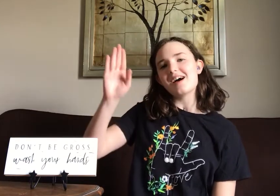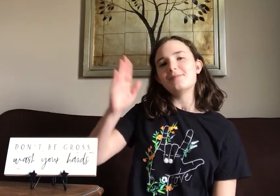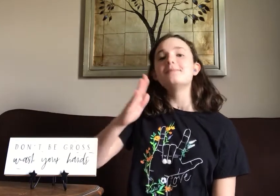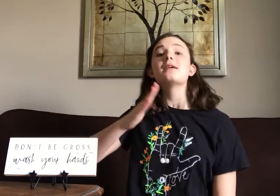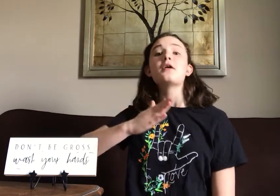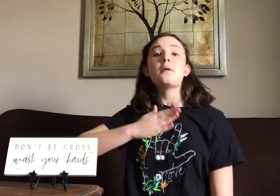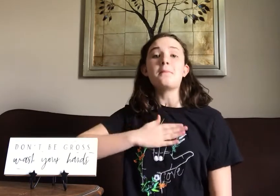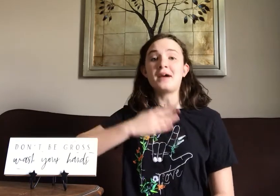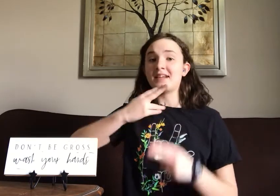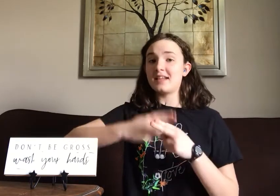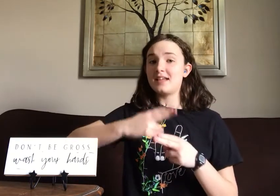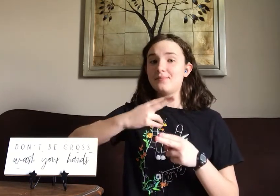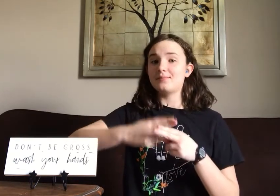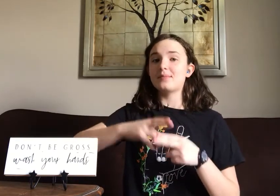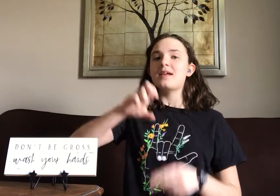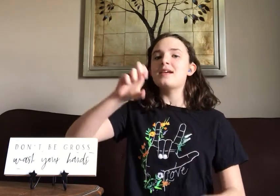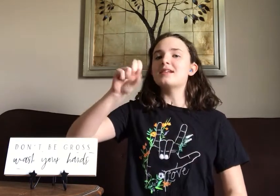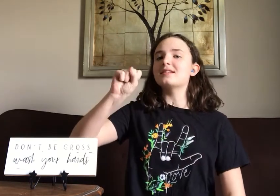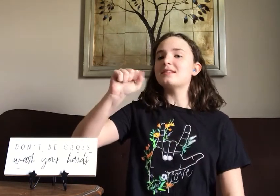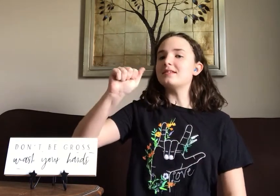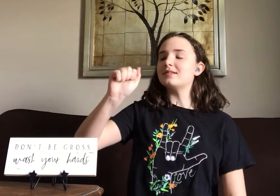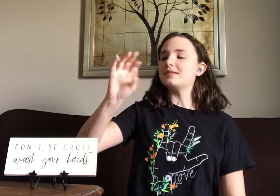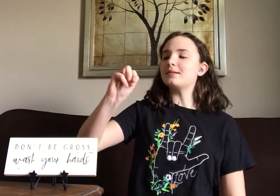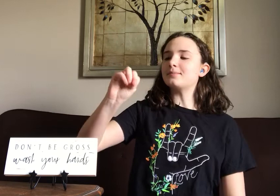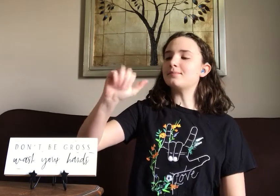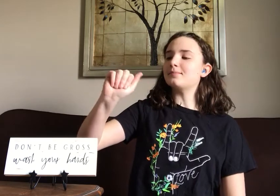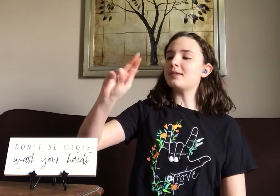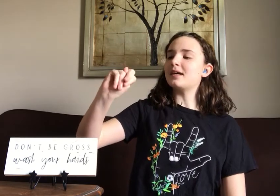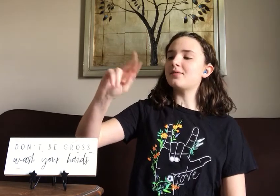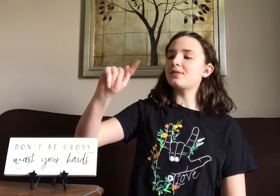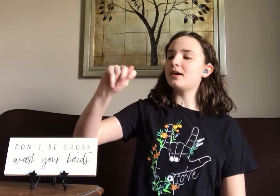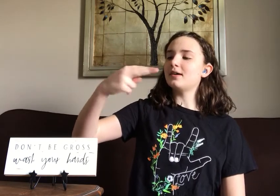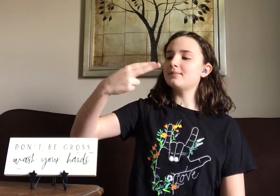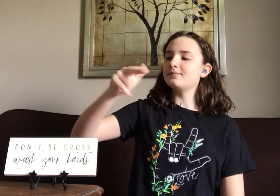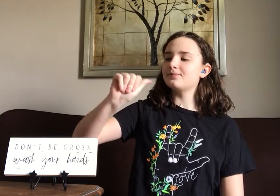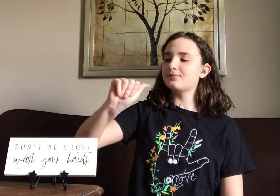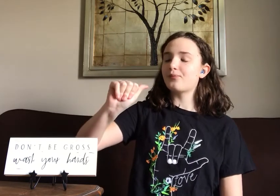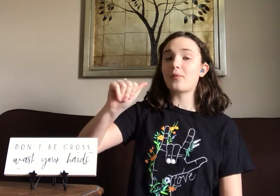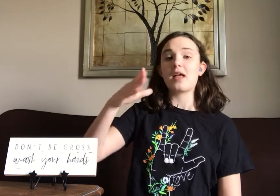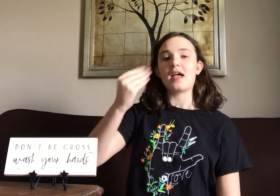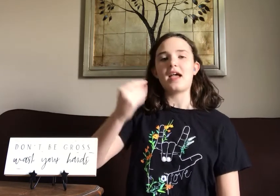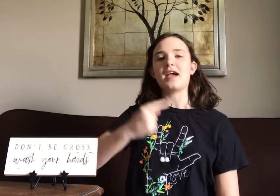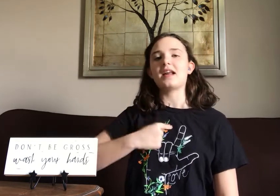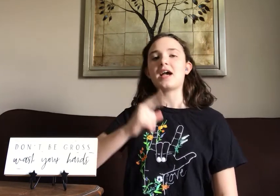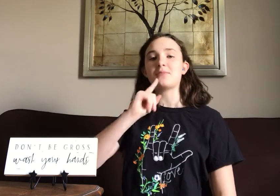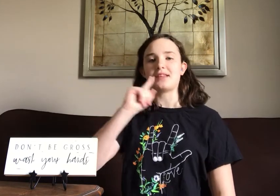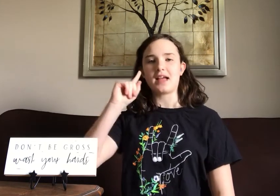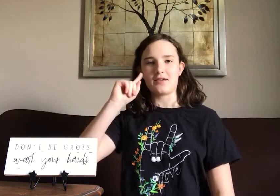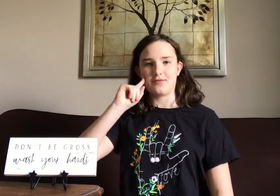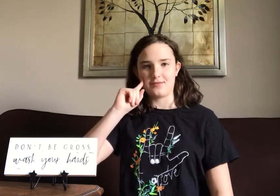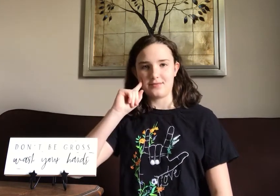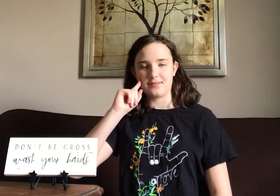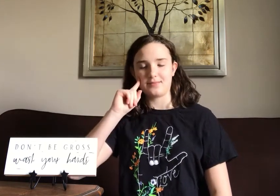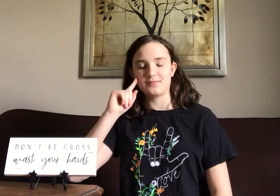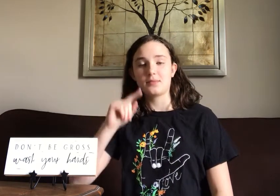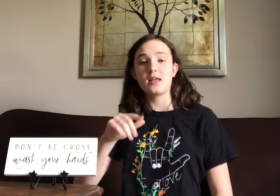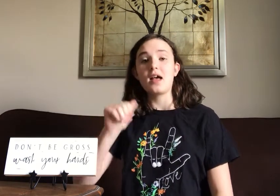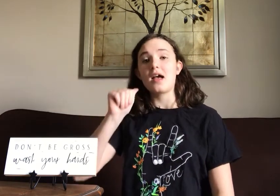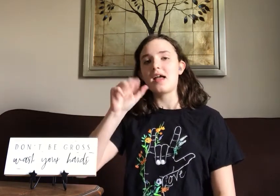Hi! My Name is Samantha and I’m Deaf.